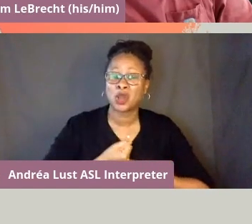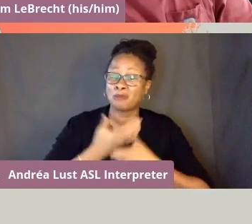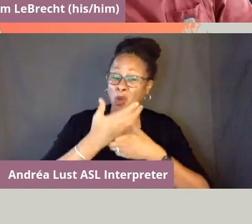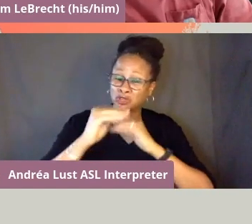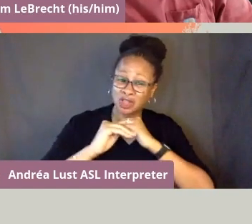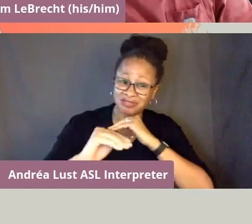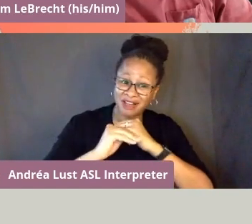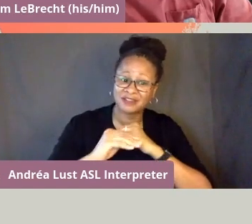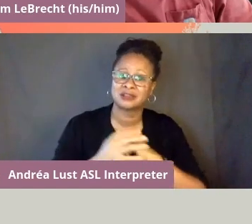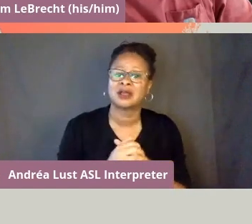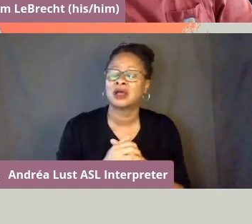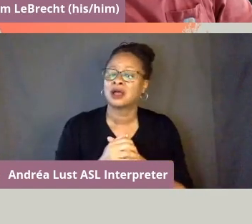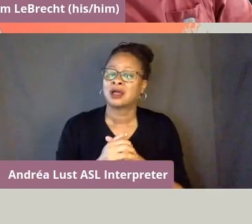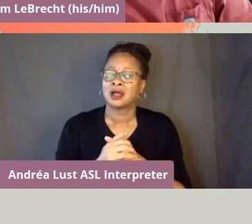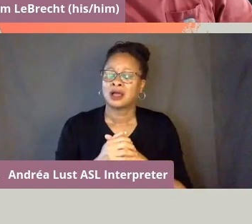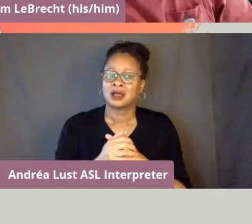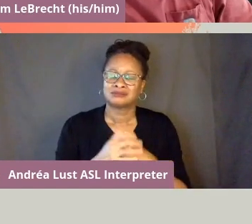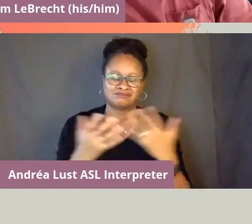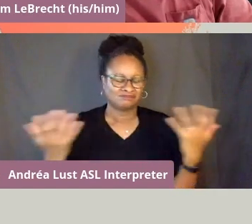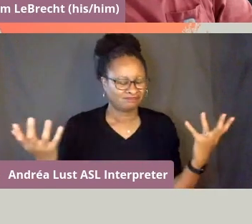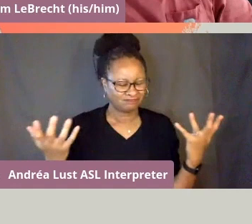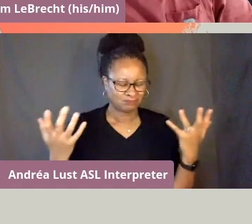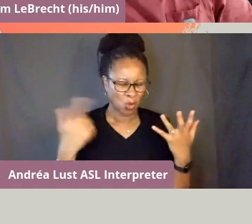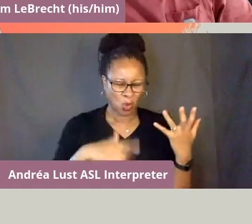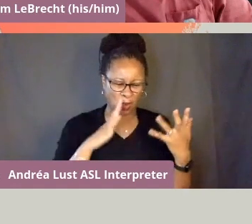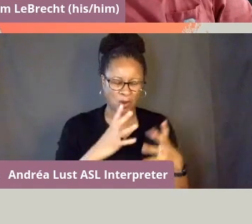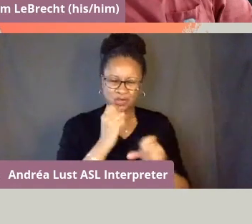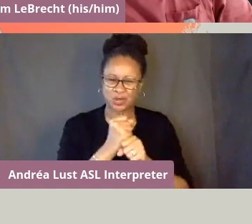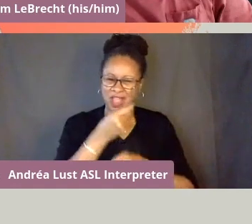You know, how what's it going to get right?